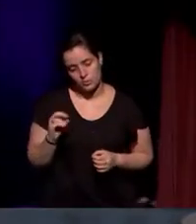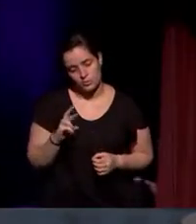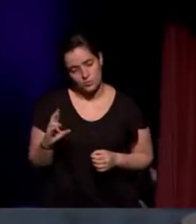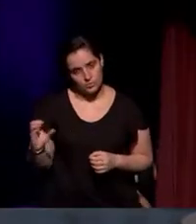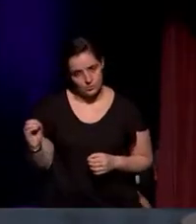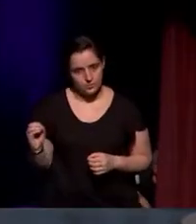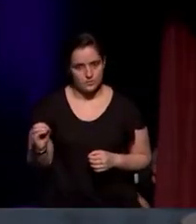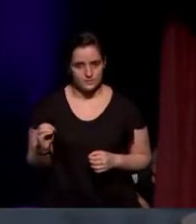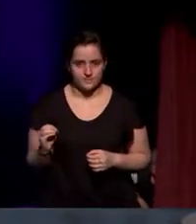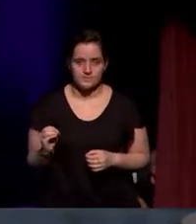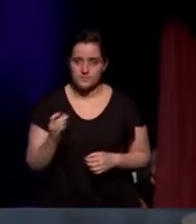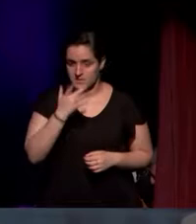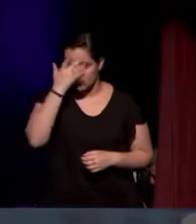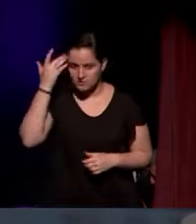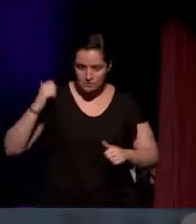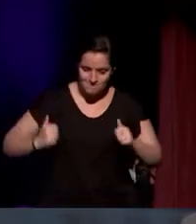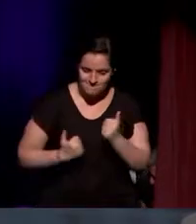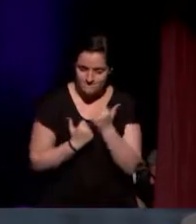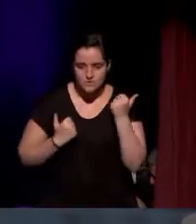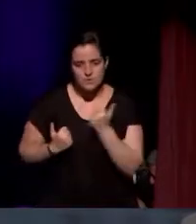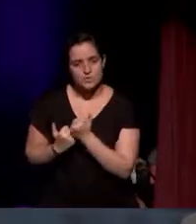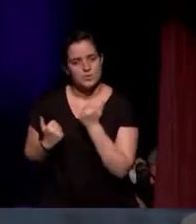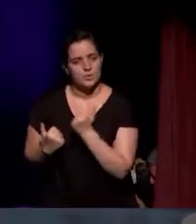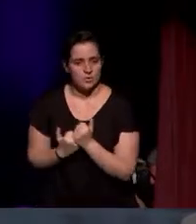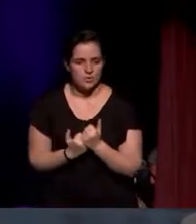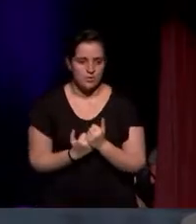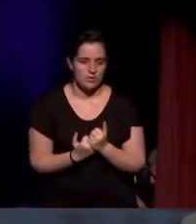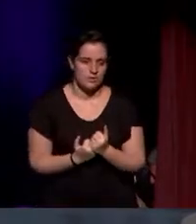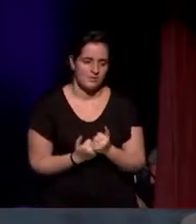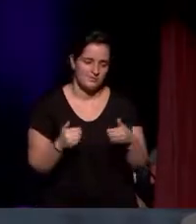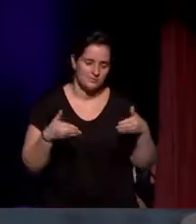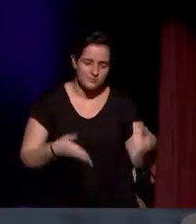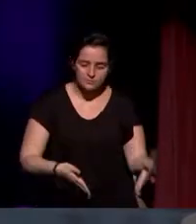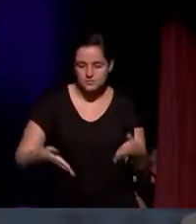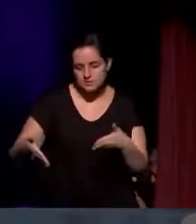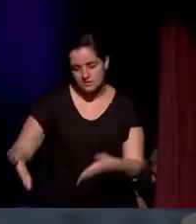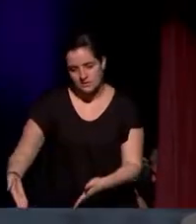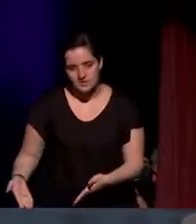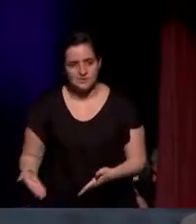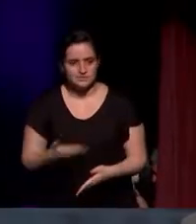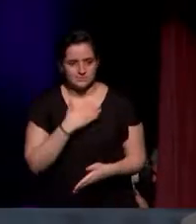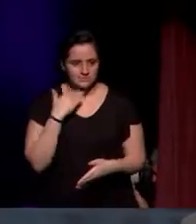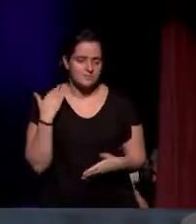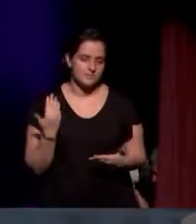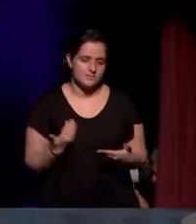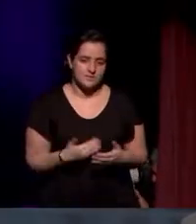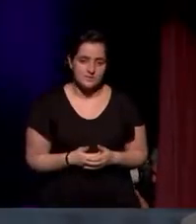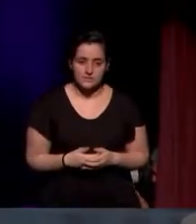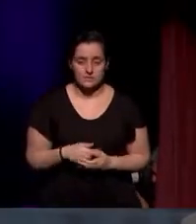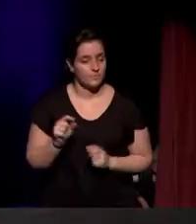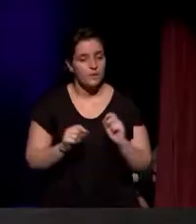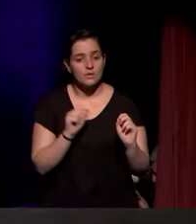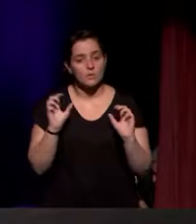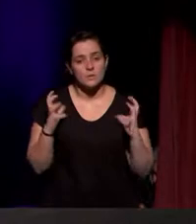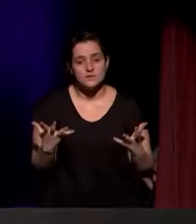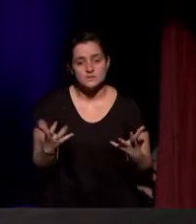for people to lean on at funerals, etc. So what's going to happen? is that there are huge strikes,